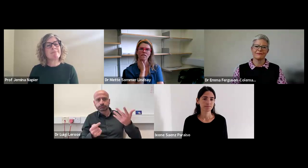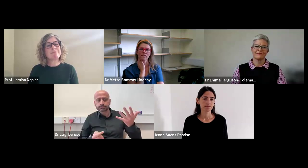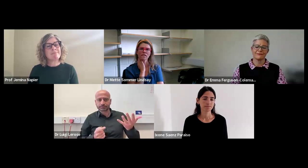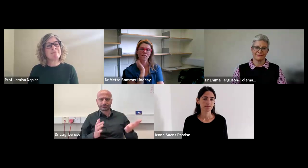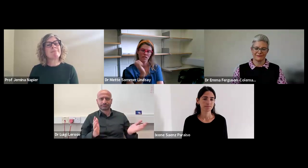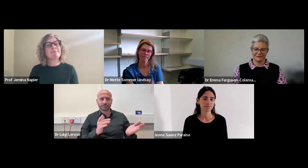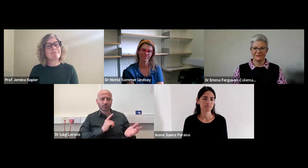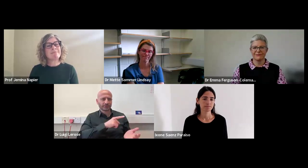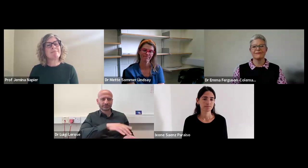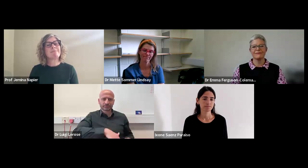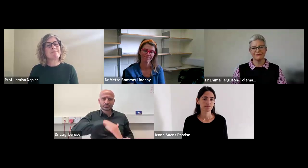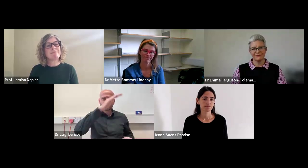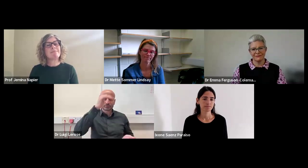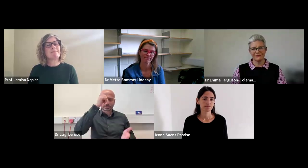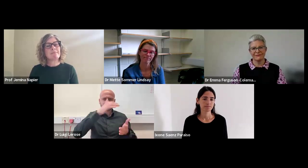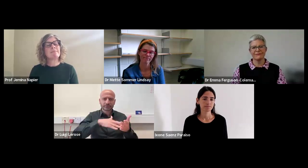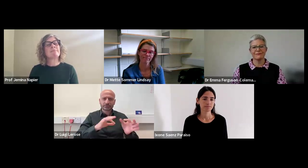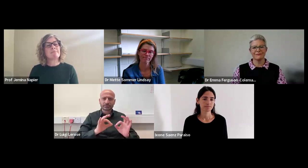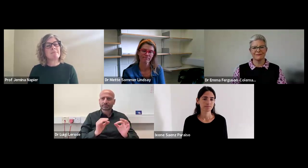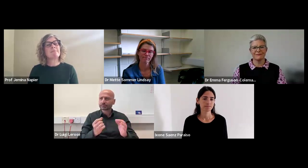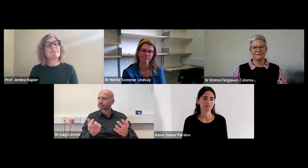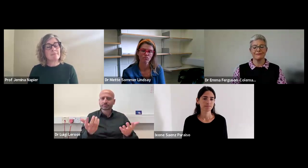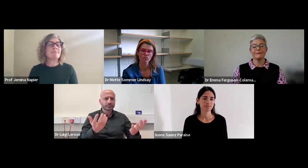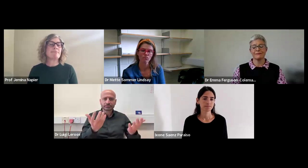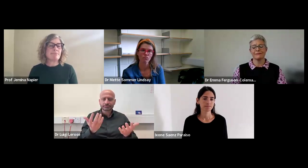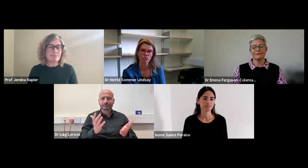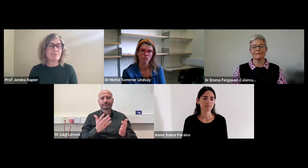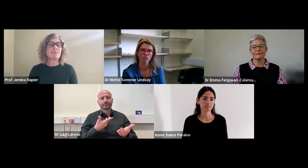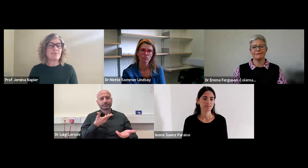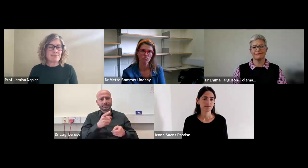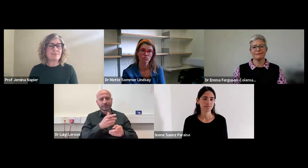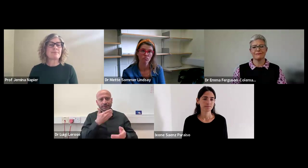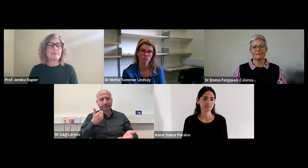fields. We shouldn't just assume that everybody understands our lived experience because they